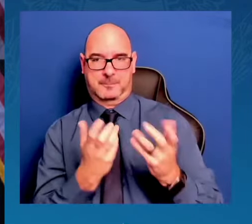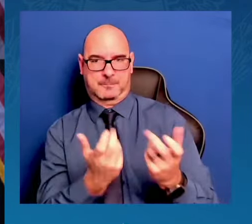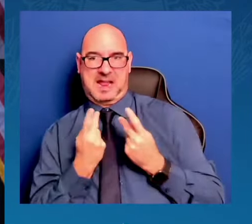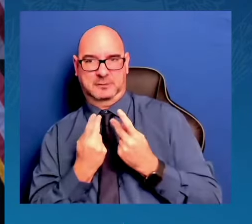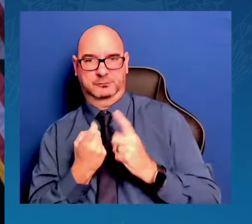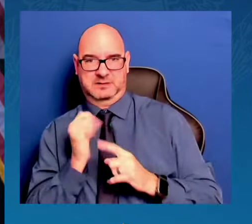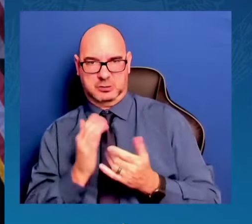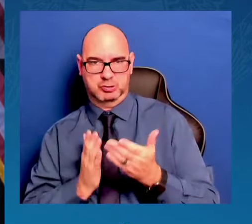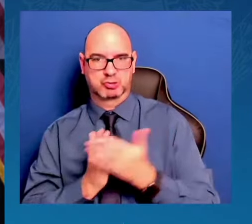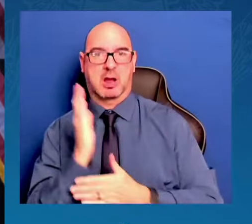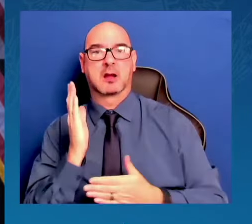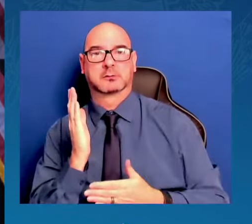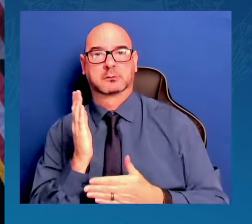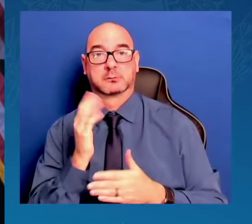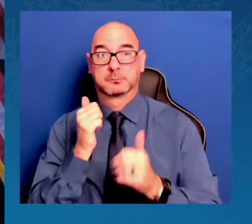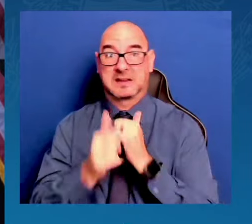that protects freedom and liberty.